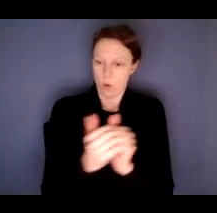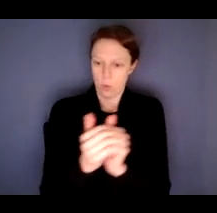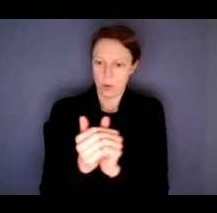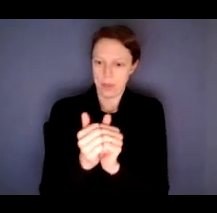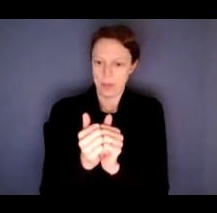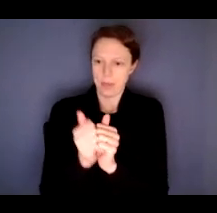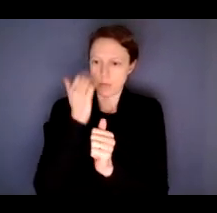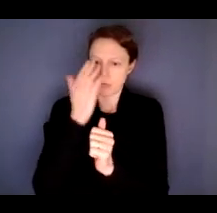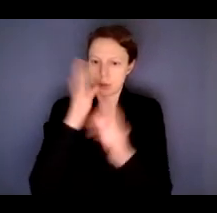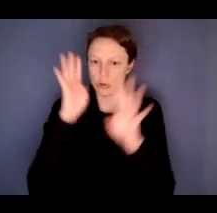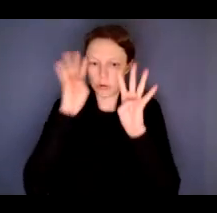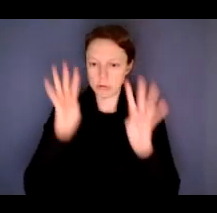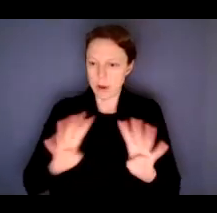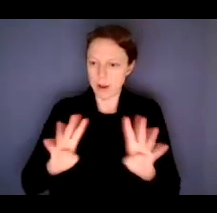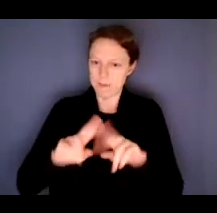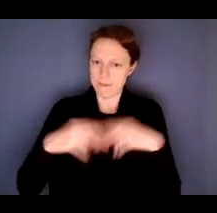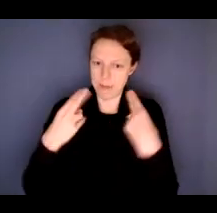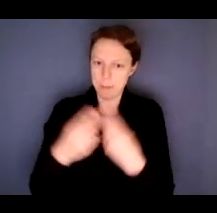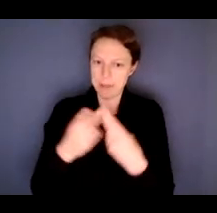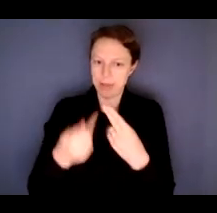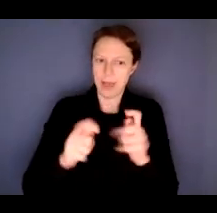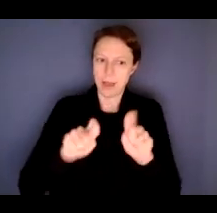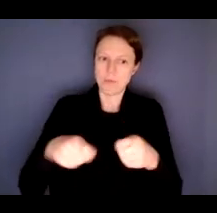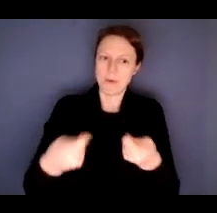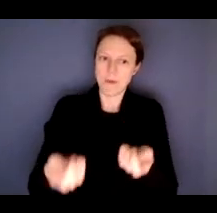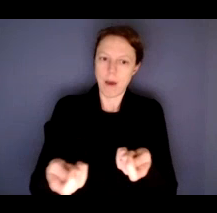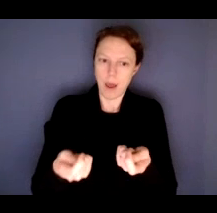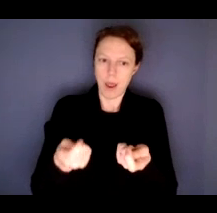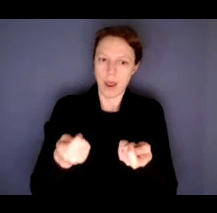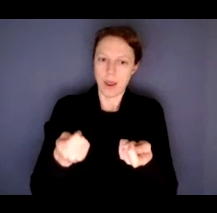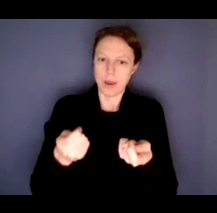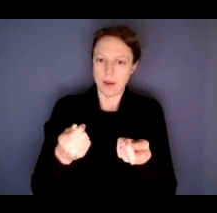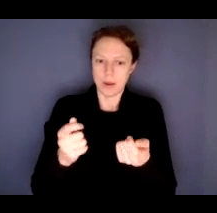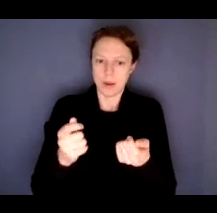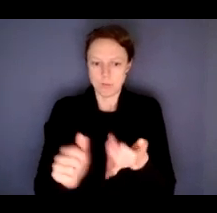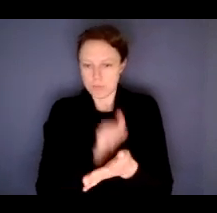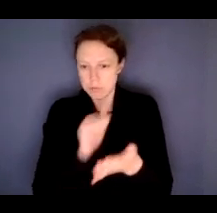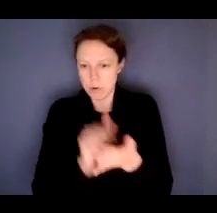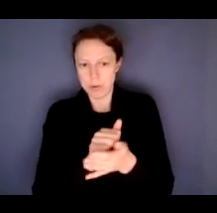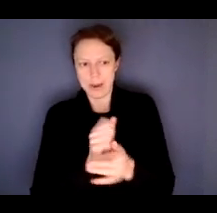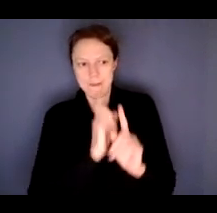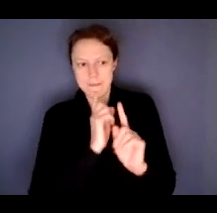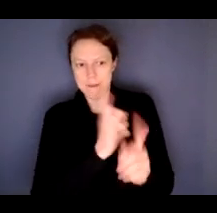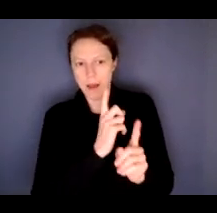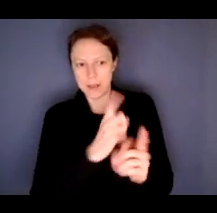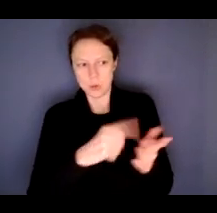culturally safe and the appropriate advice to our service centres as well. They have a cultural lens